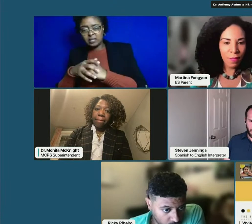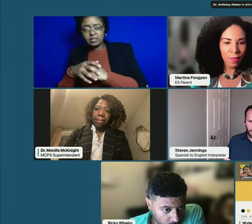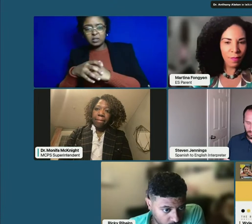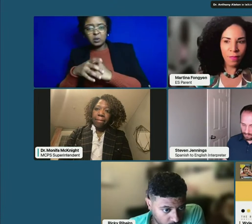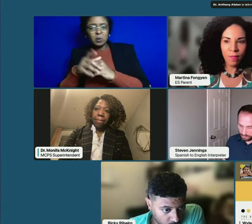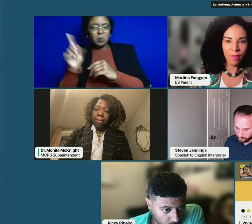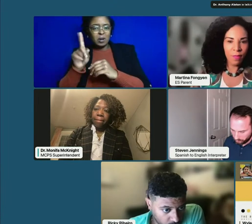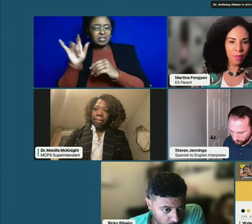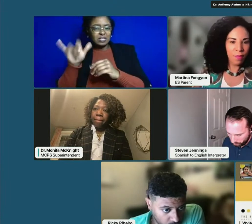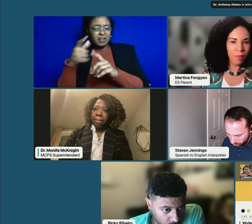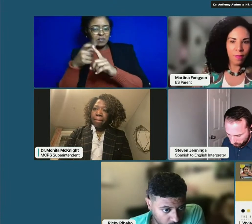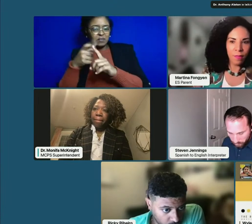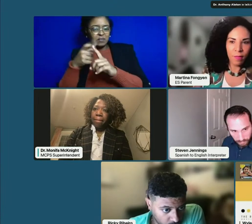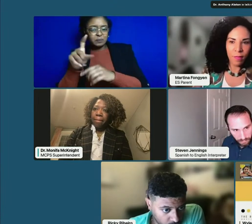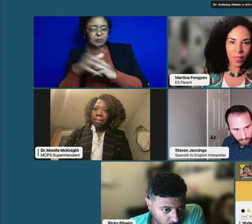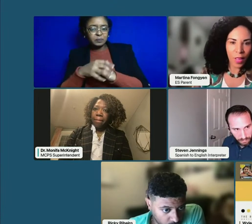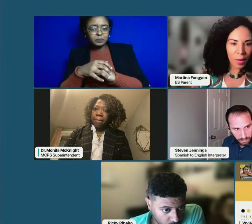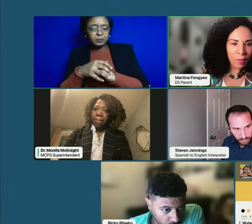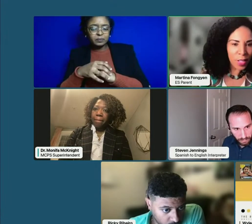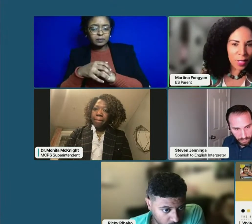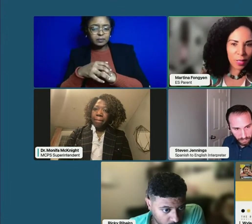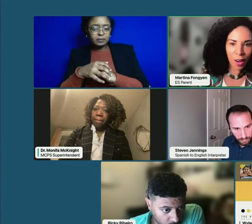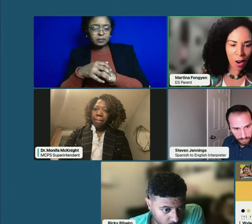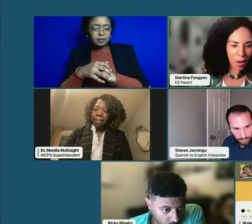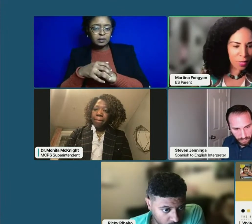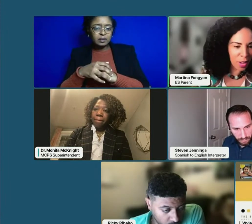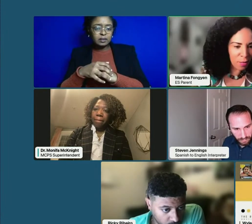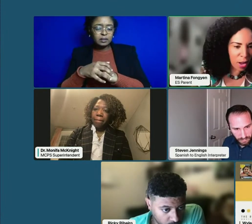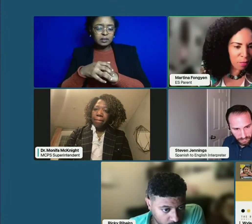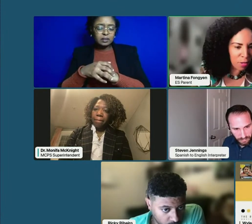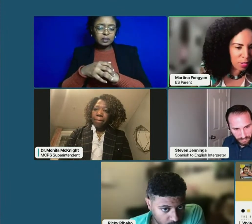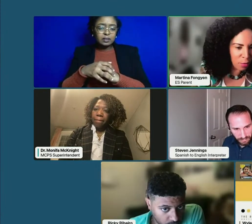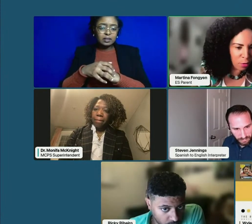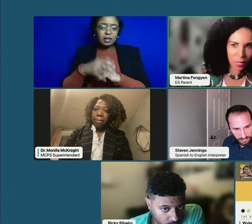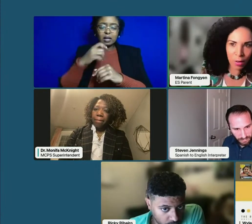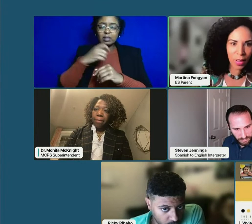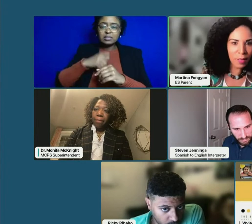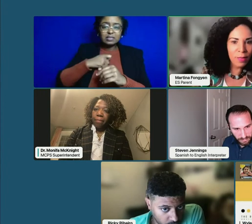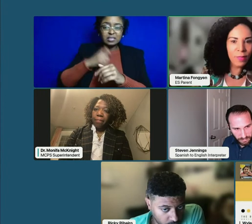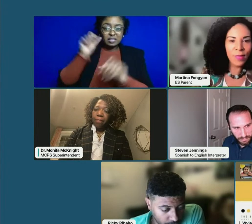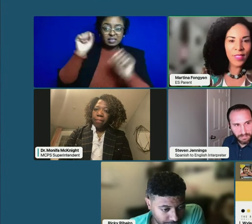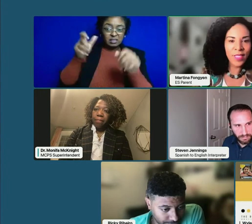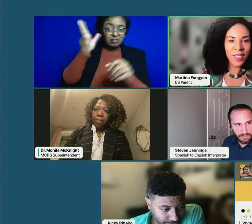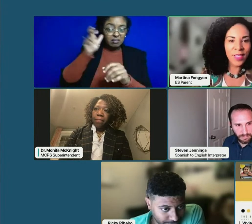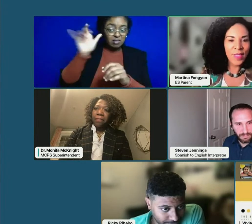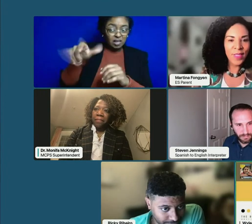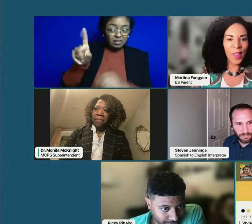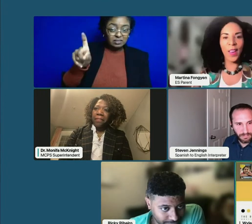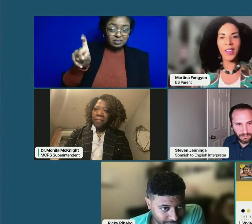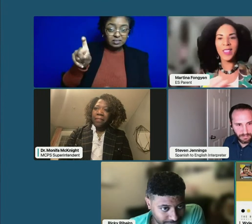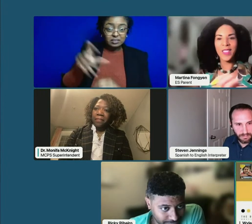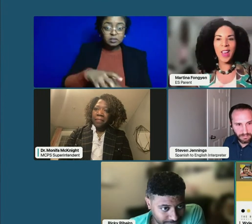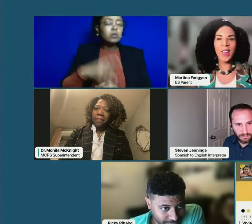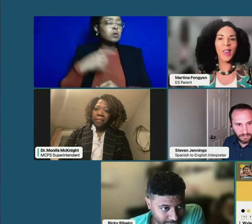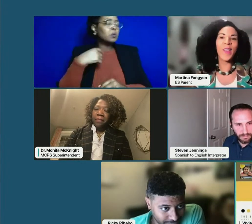my side or doesn't hear that efforts to bring our stuff with